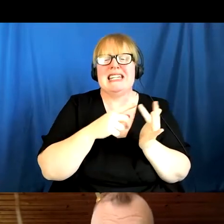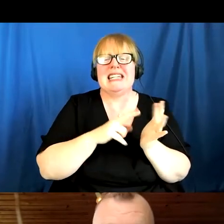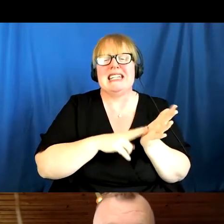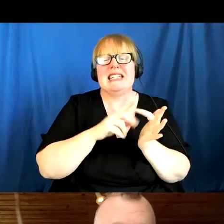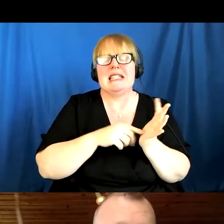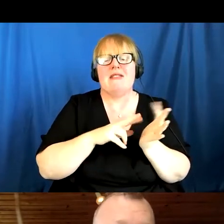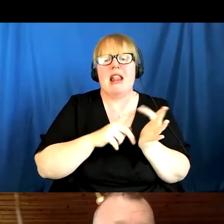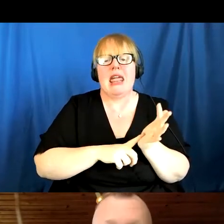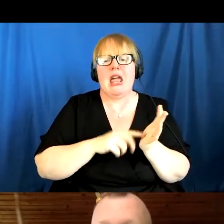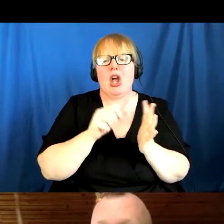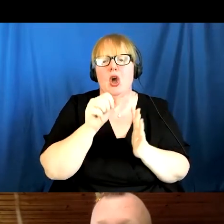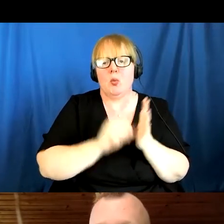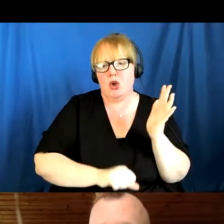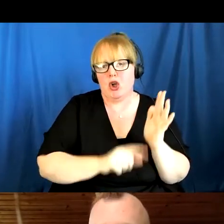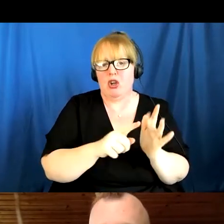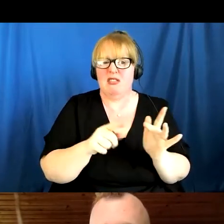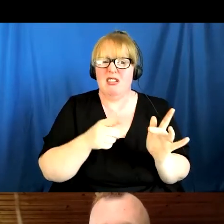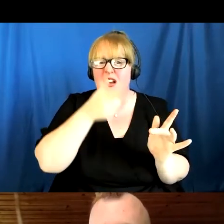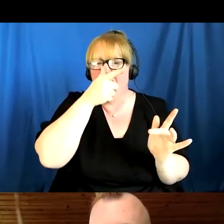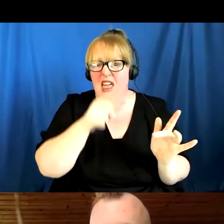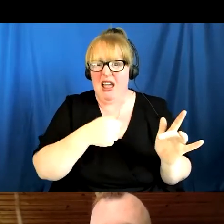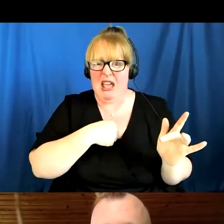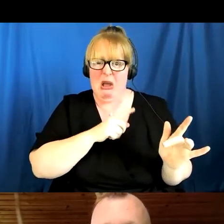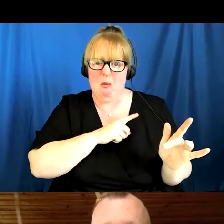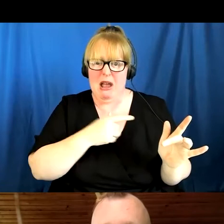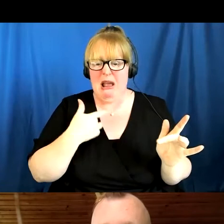because I lived next door to the school as well. So before and after the project and throughout it,